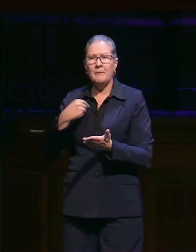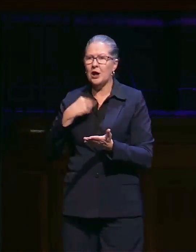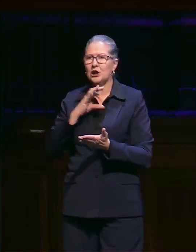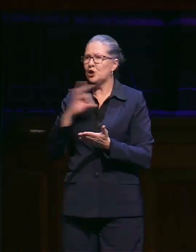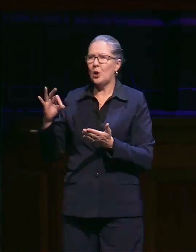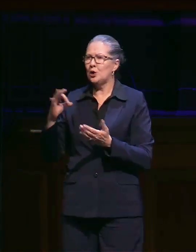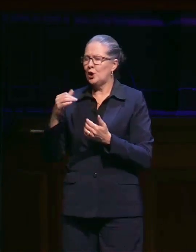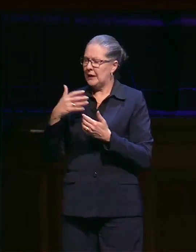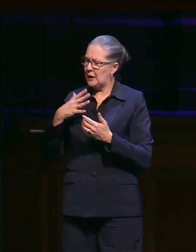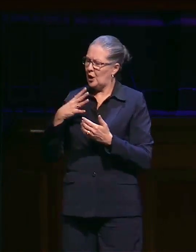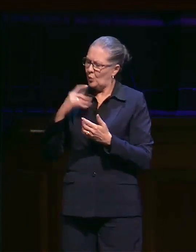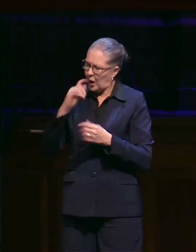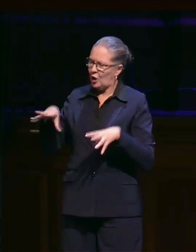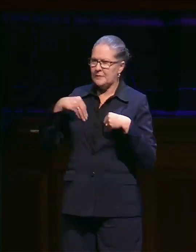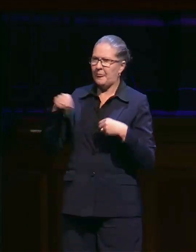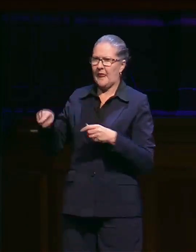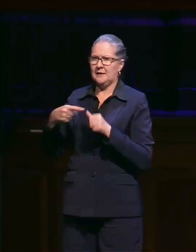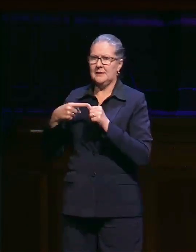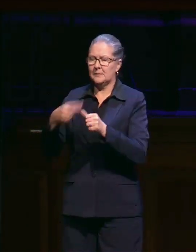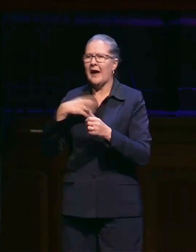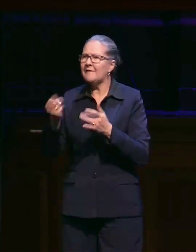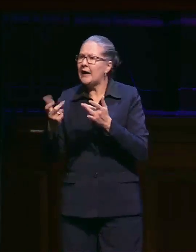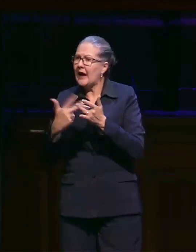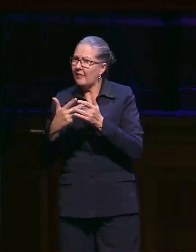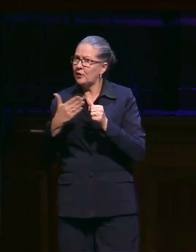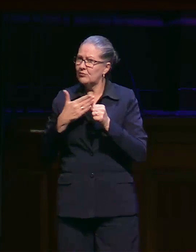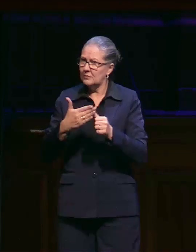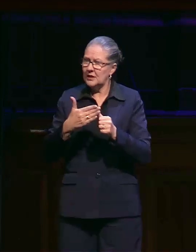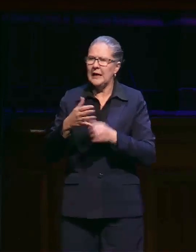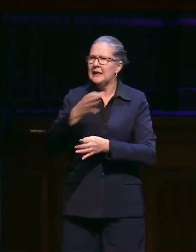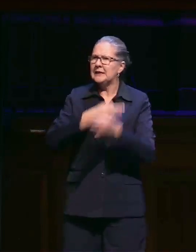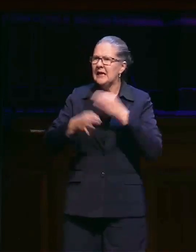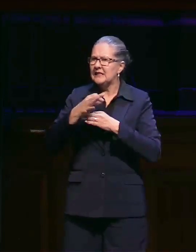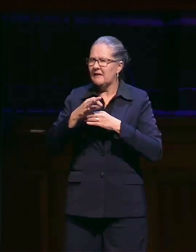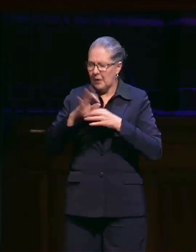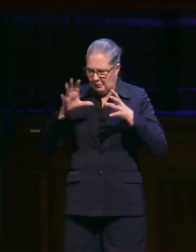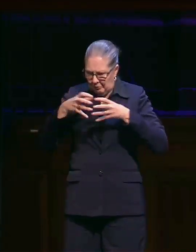because there is another response instead of tuning in words we can